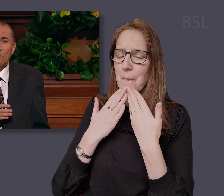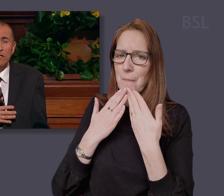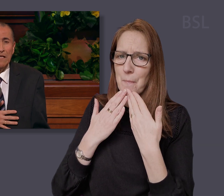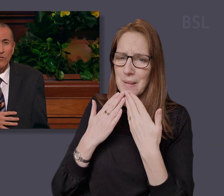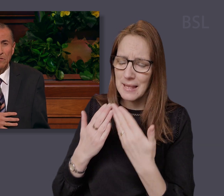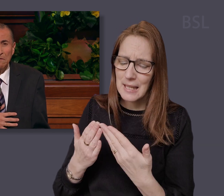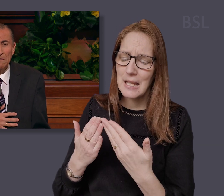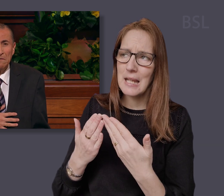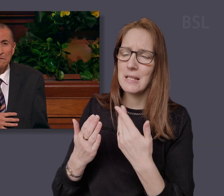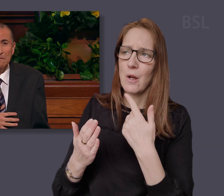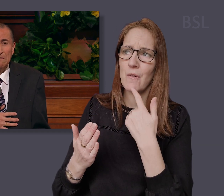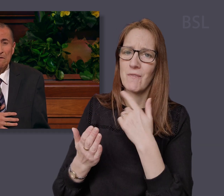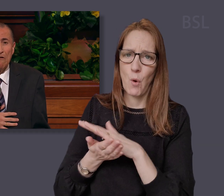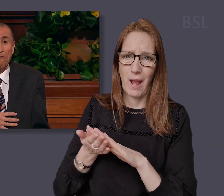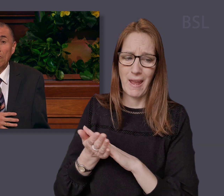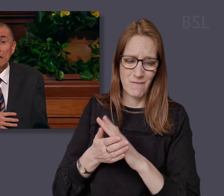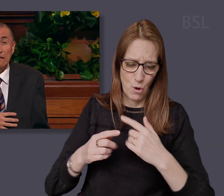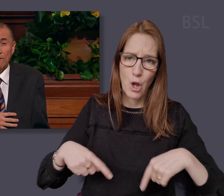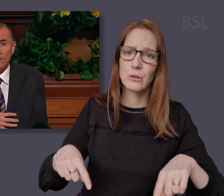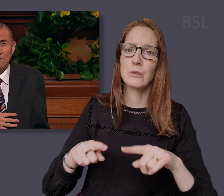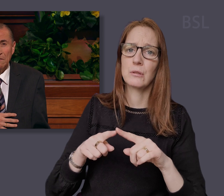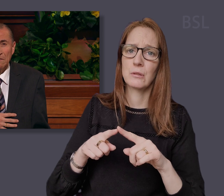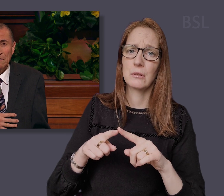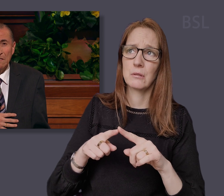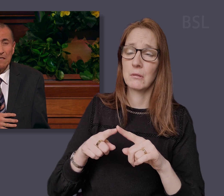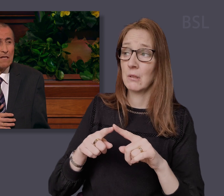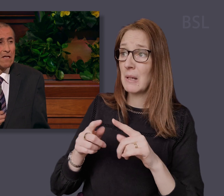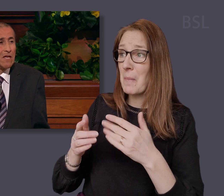Please, forgive us.